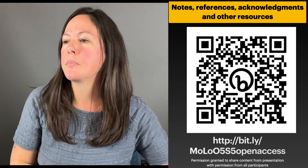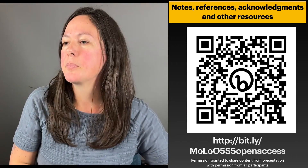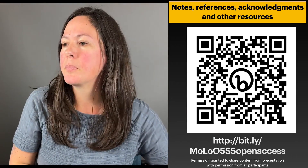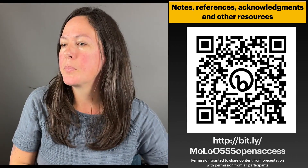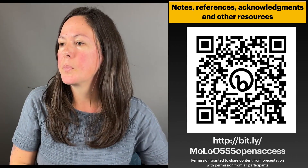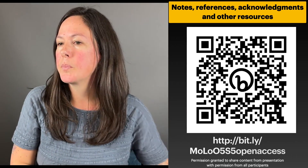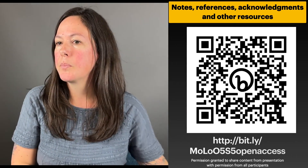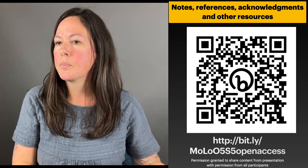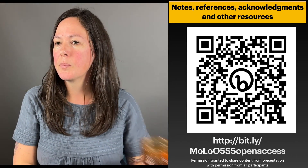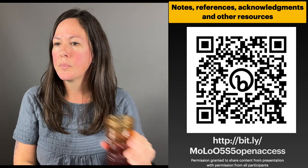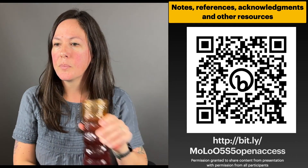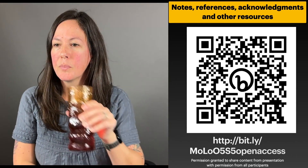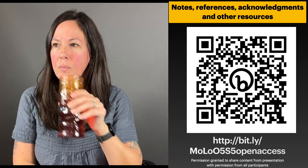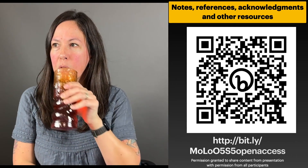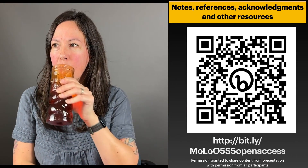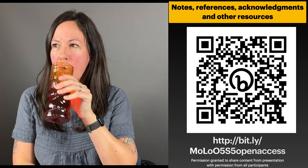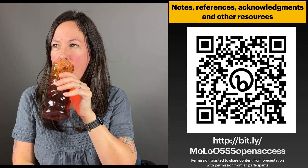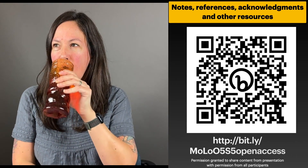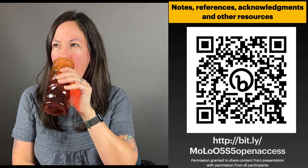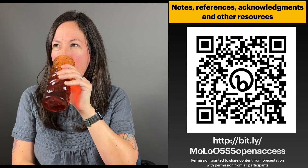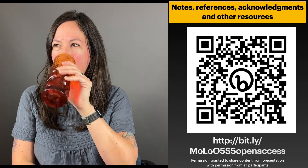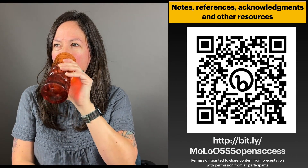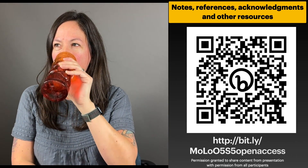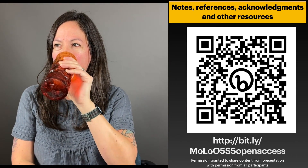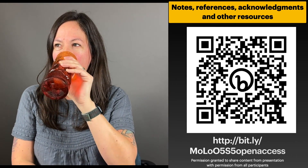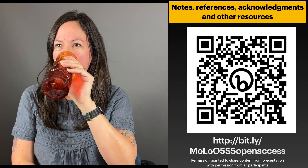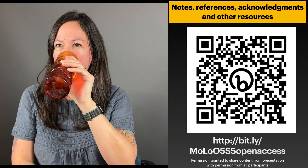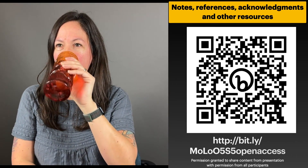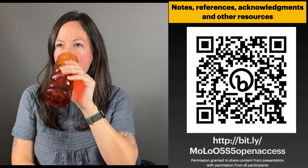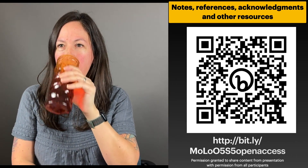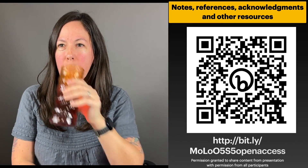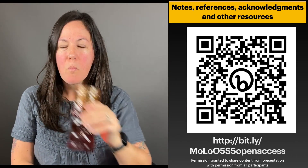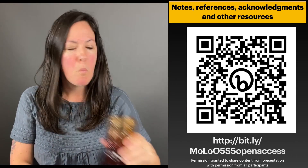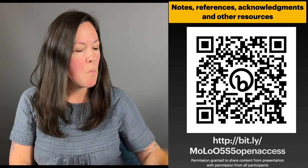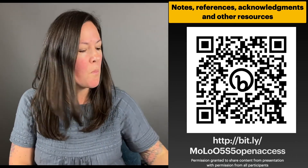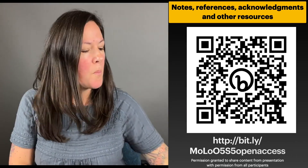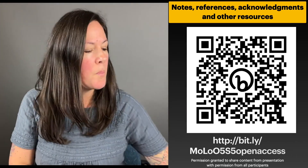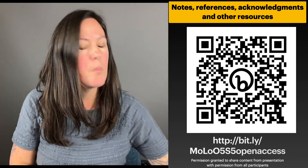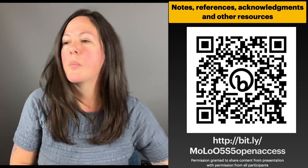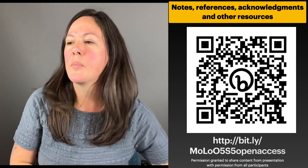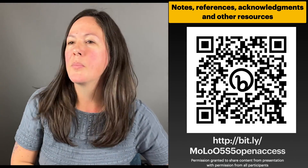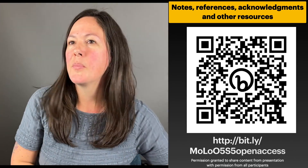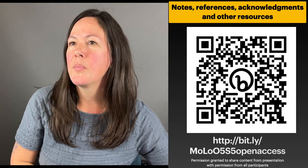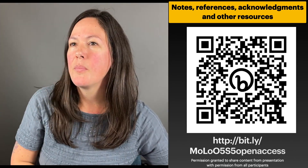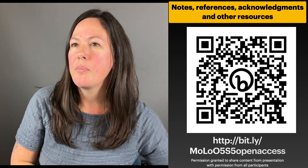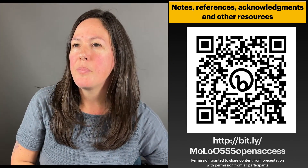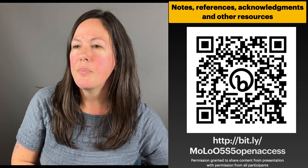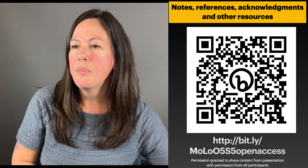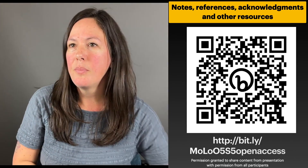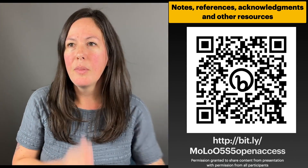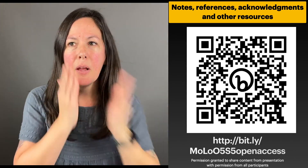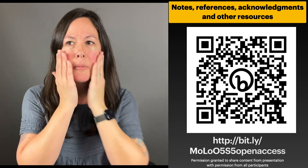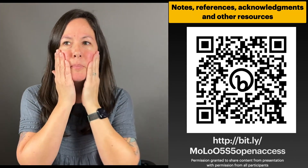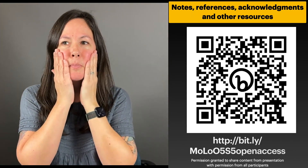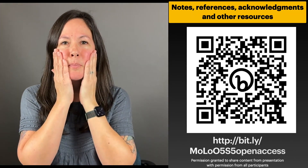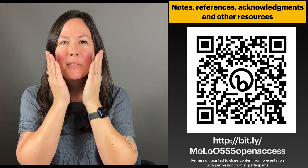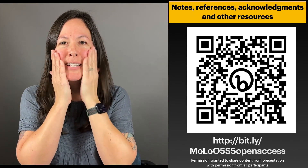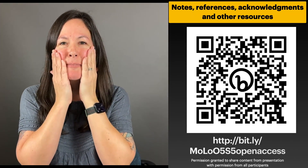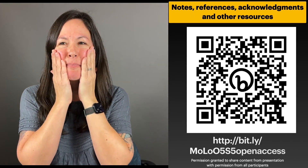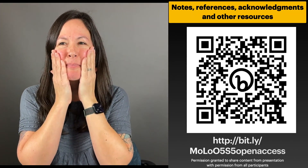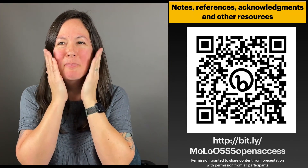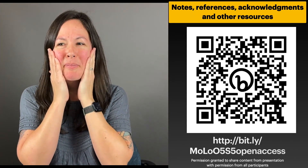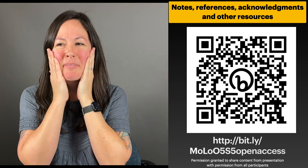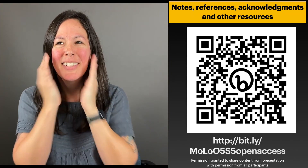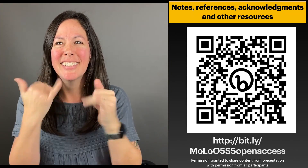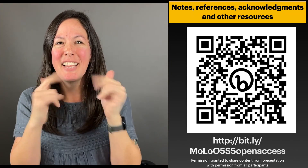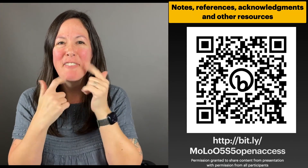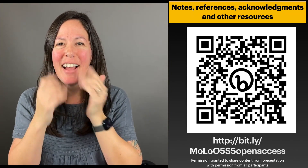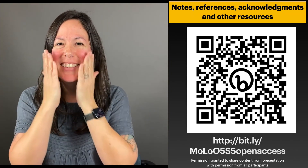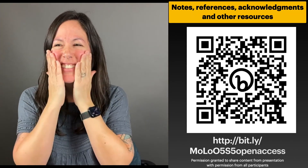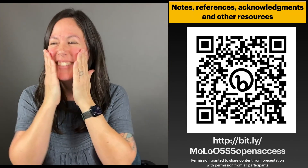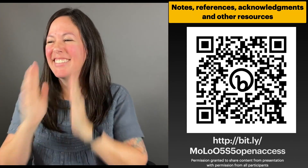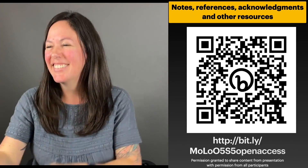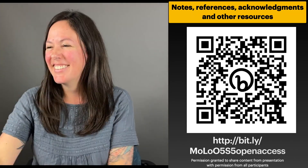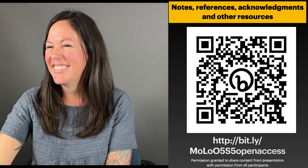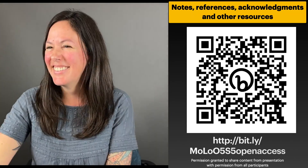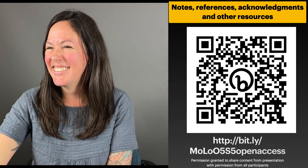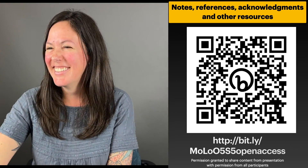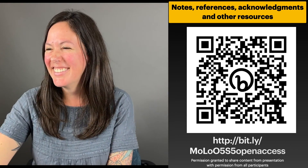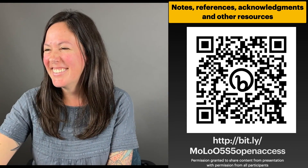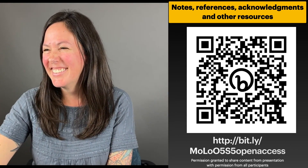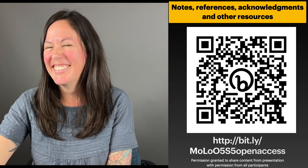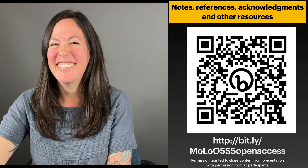so I'm going to give everyone a few seconds to get out their phones and scan the QR code.